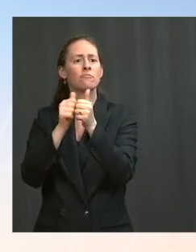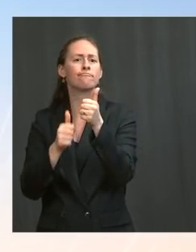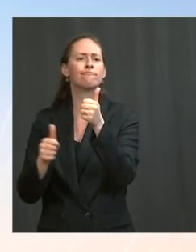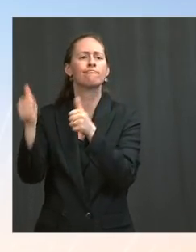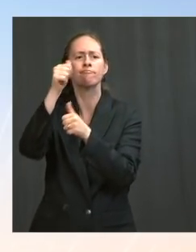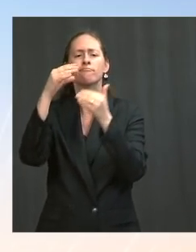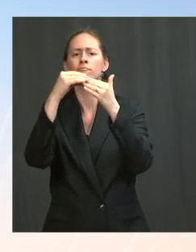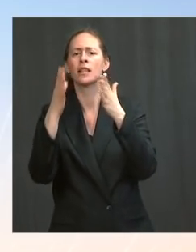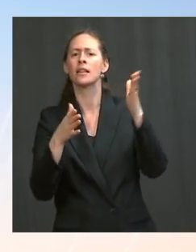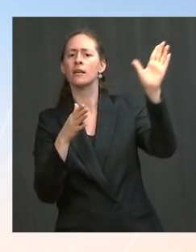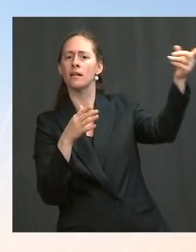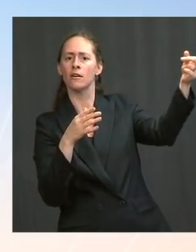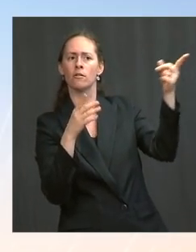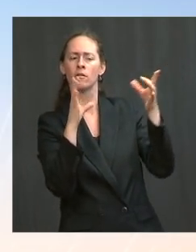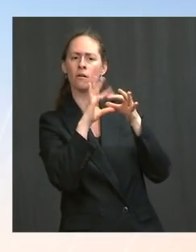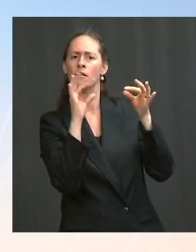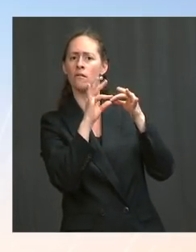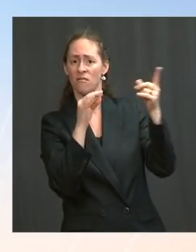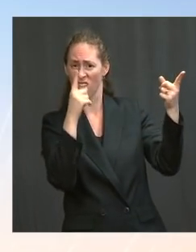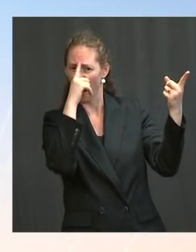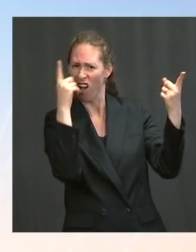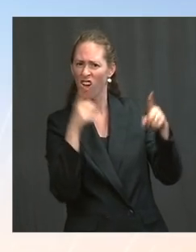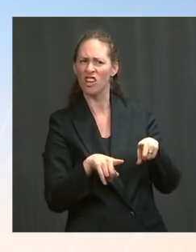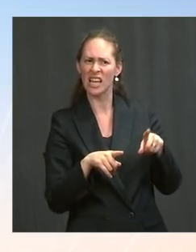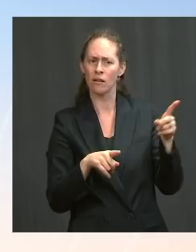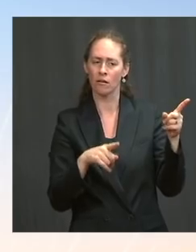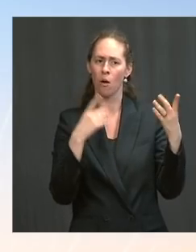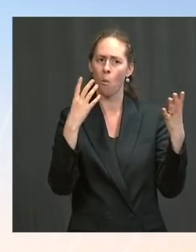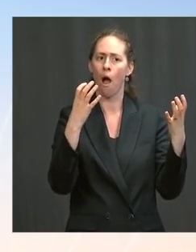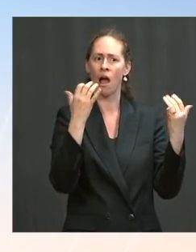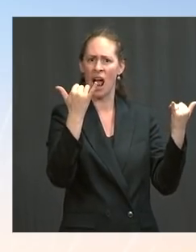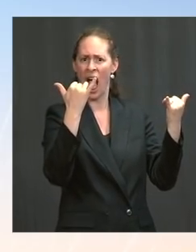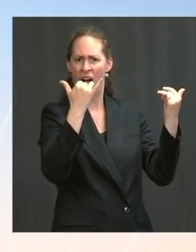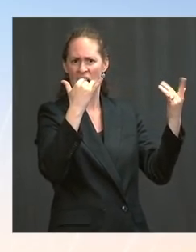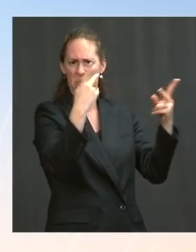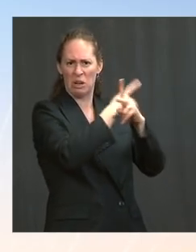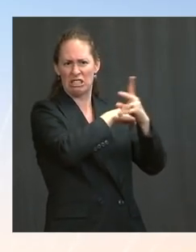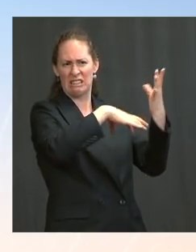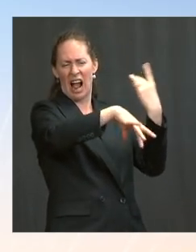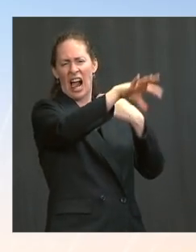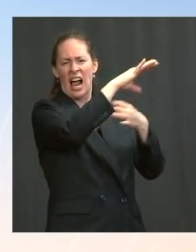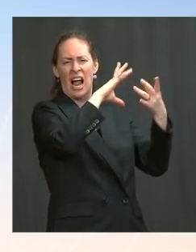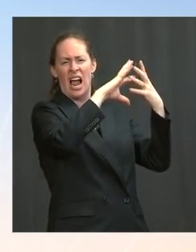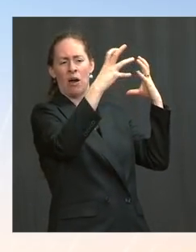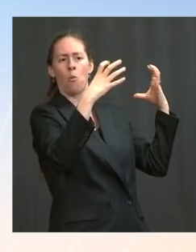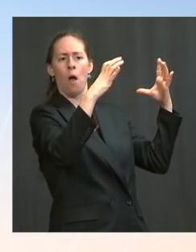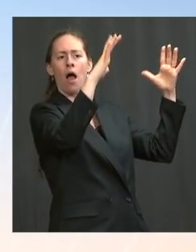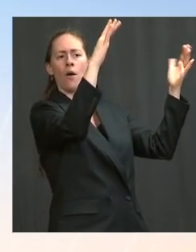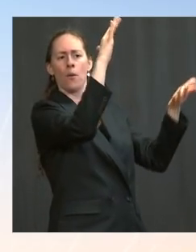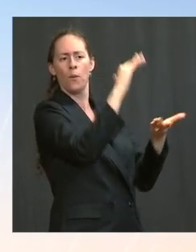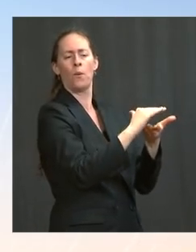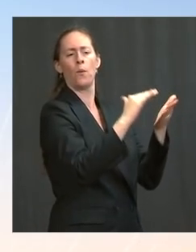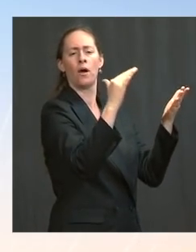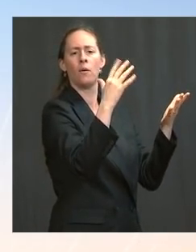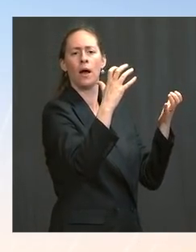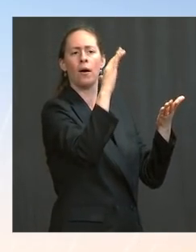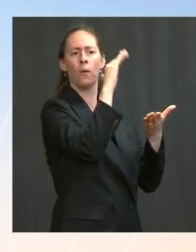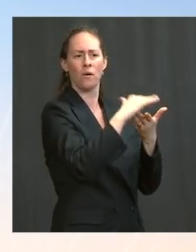that he wants to deescalate. That's our objective. We don't want to see Iranian proxies